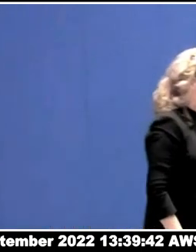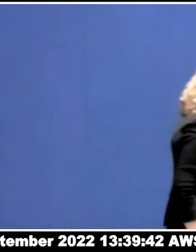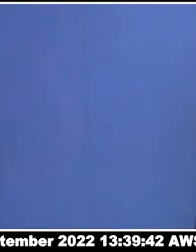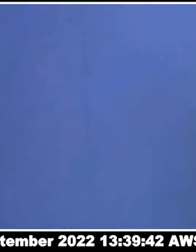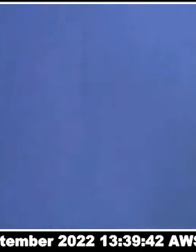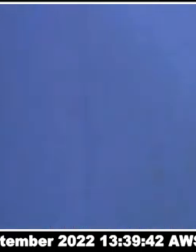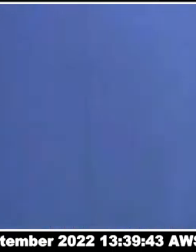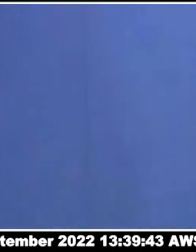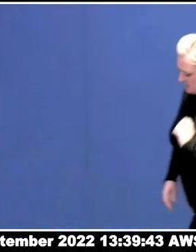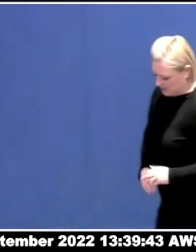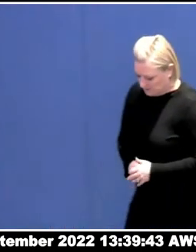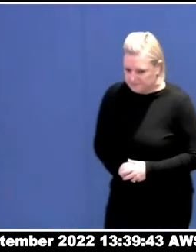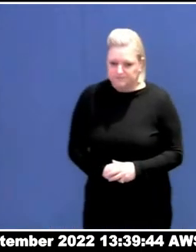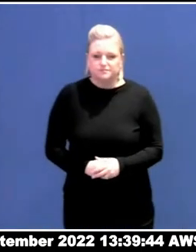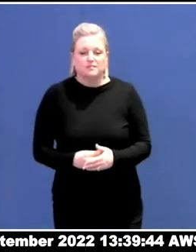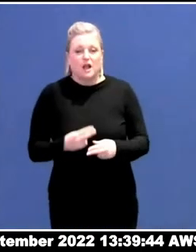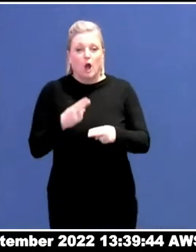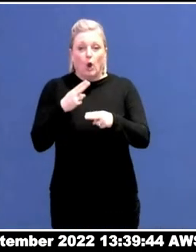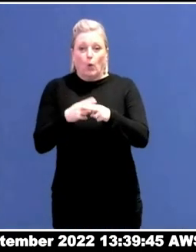I acted for Cornelia Rau in 2005.